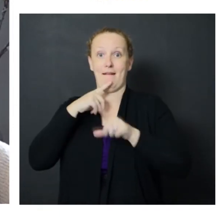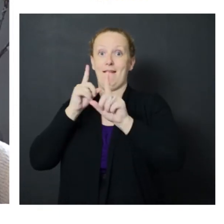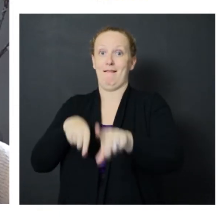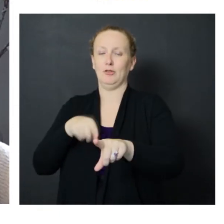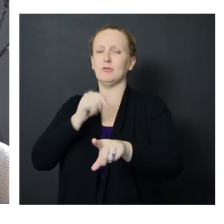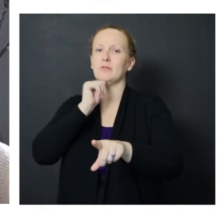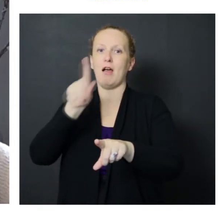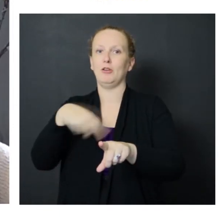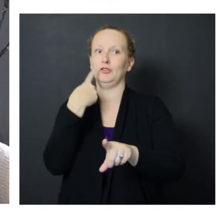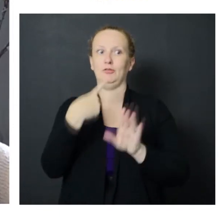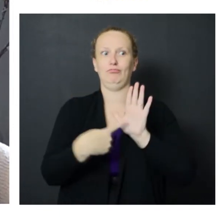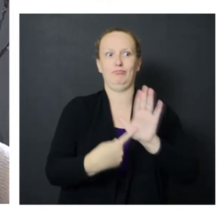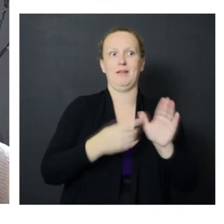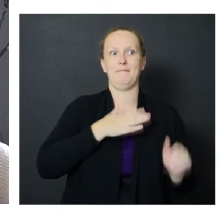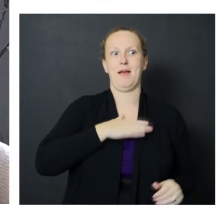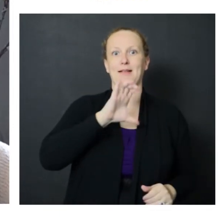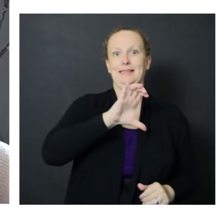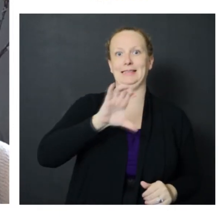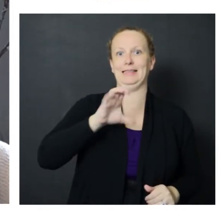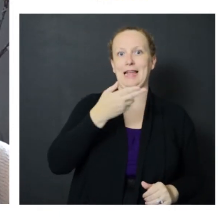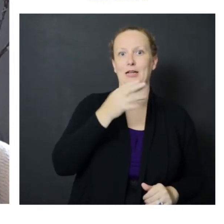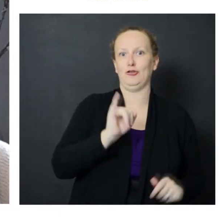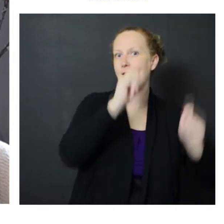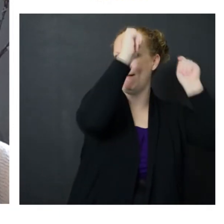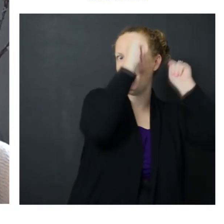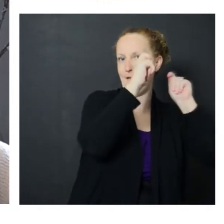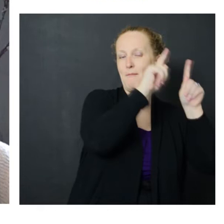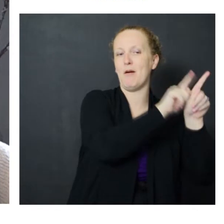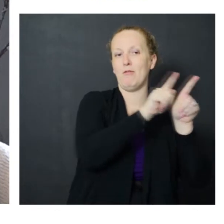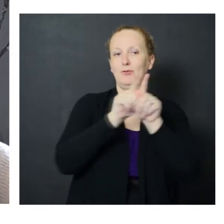position, but my also personal and professional belief.